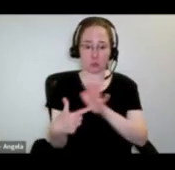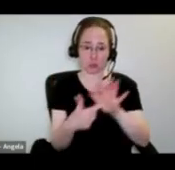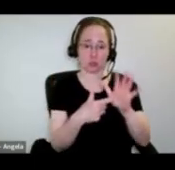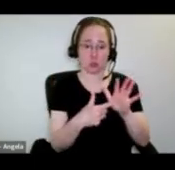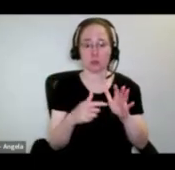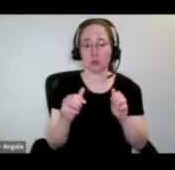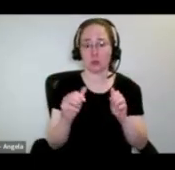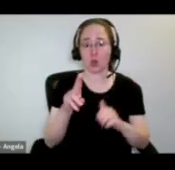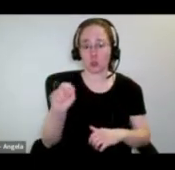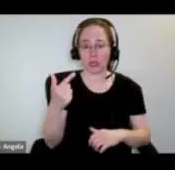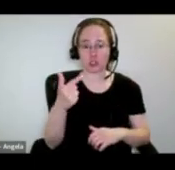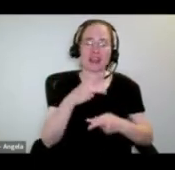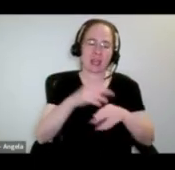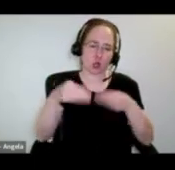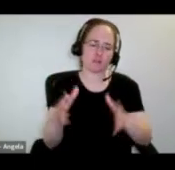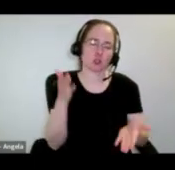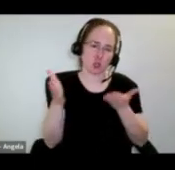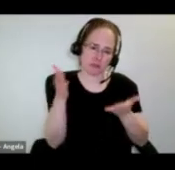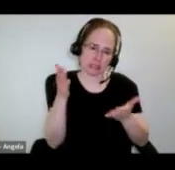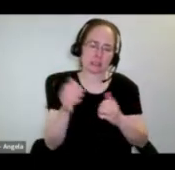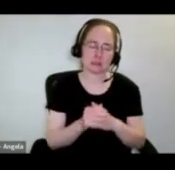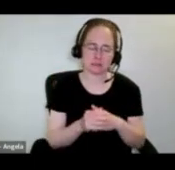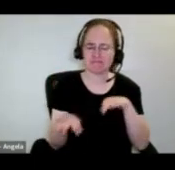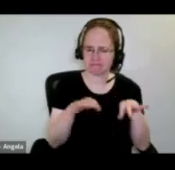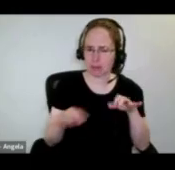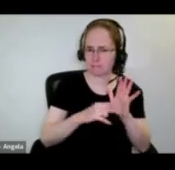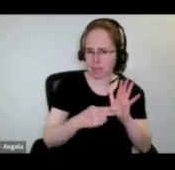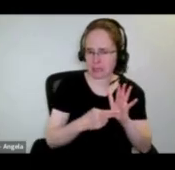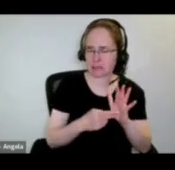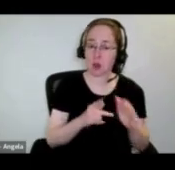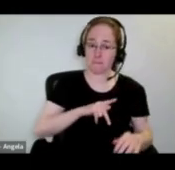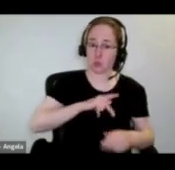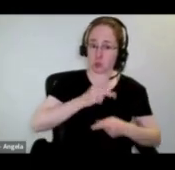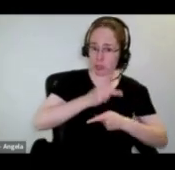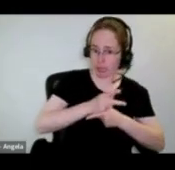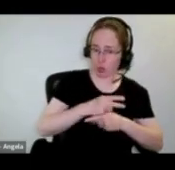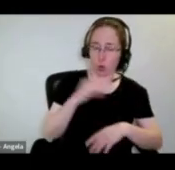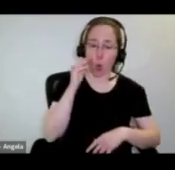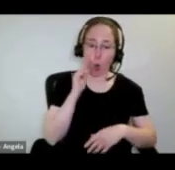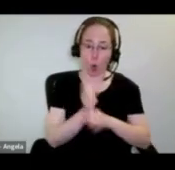David Watkins: All services in the data set we shared with UNG were caregiver services, and so